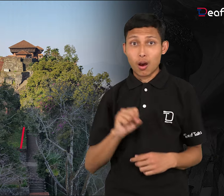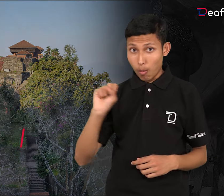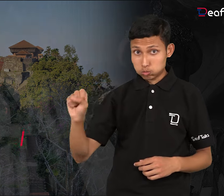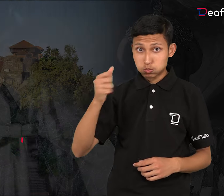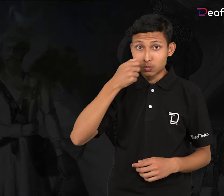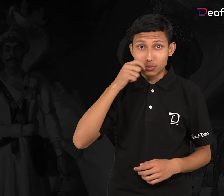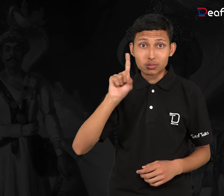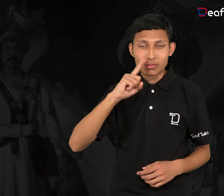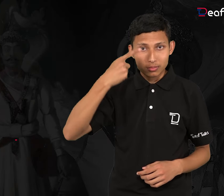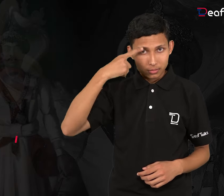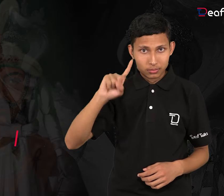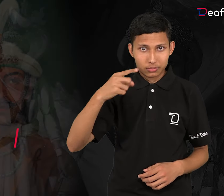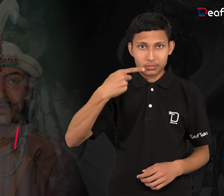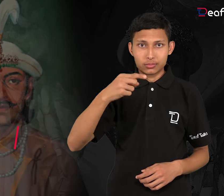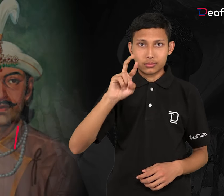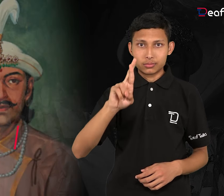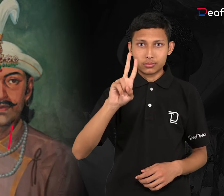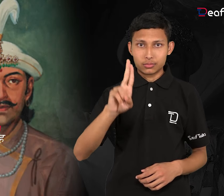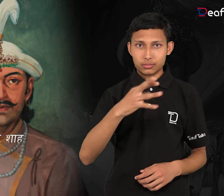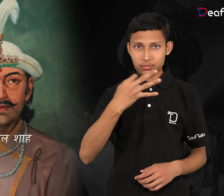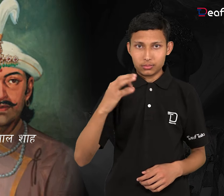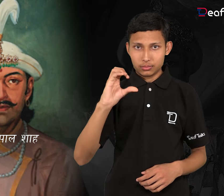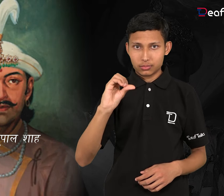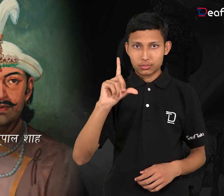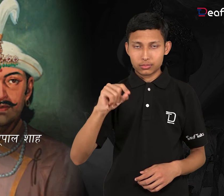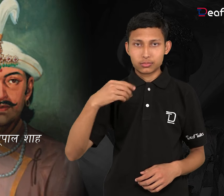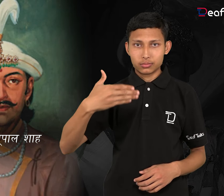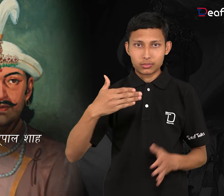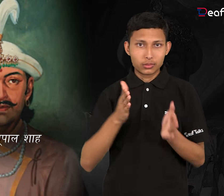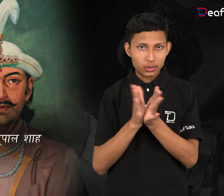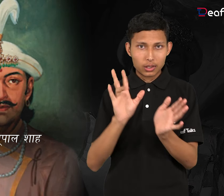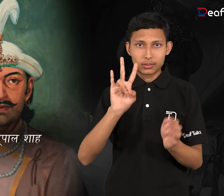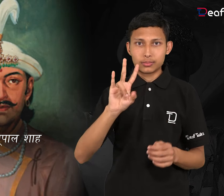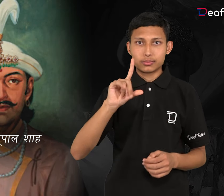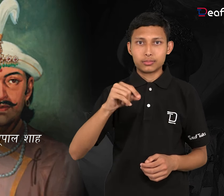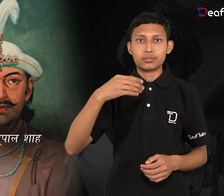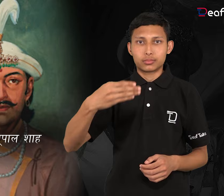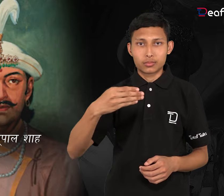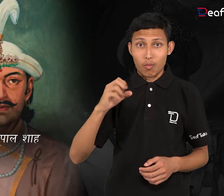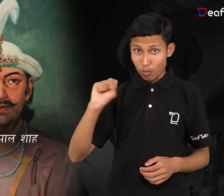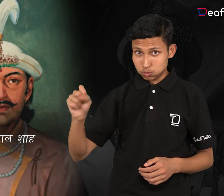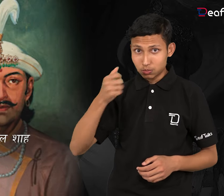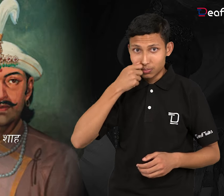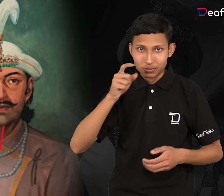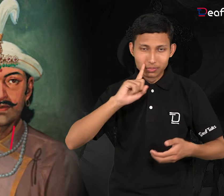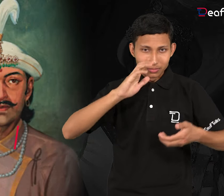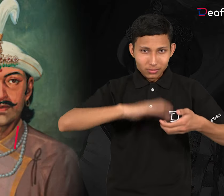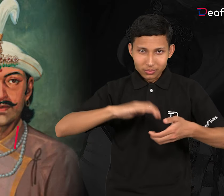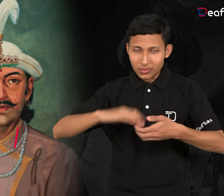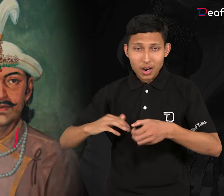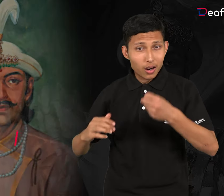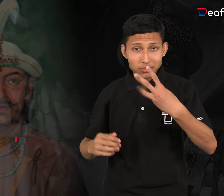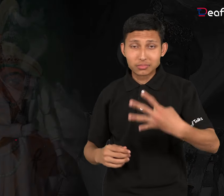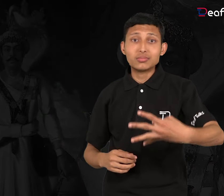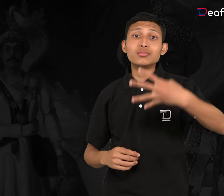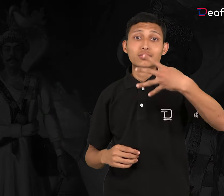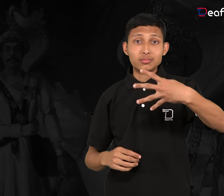to his father Narabhupal Shah. King Narabhupal Shah had four Queens.